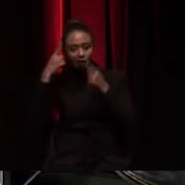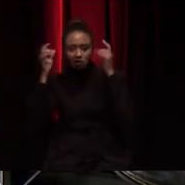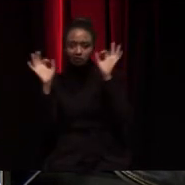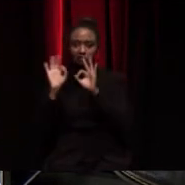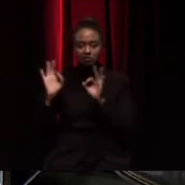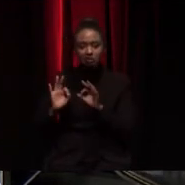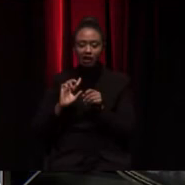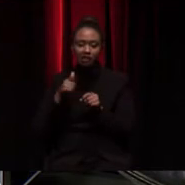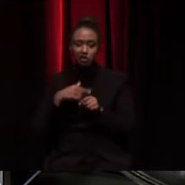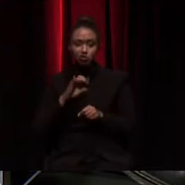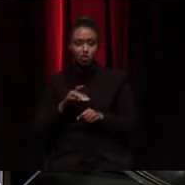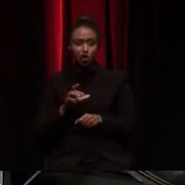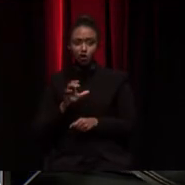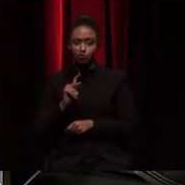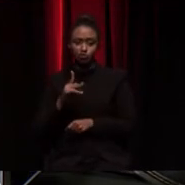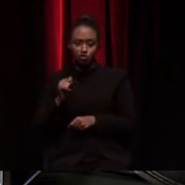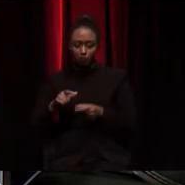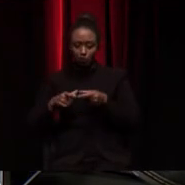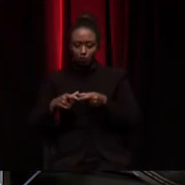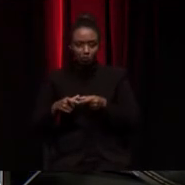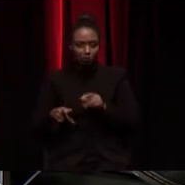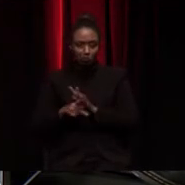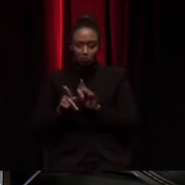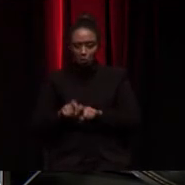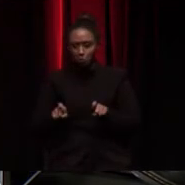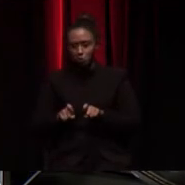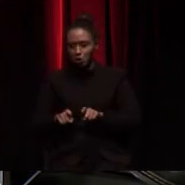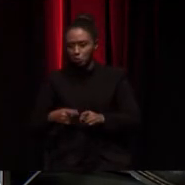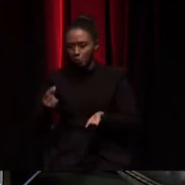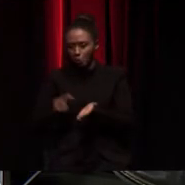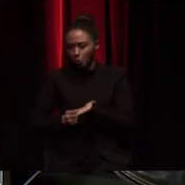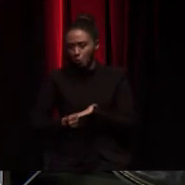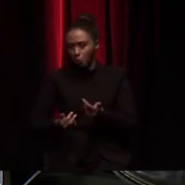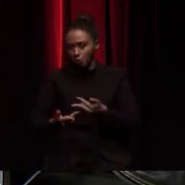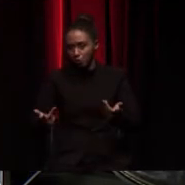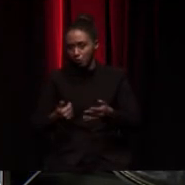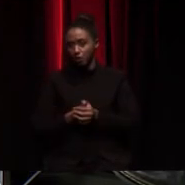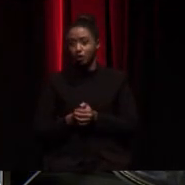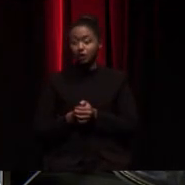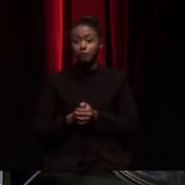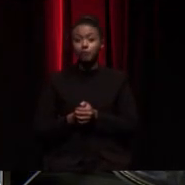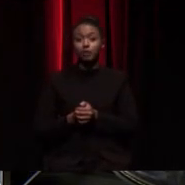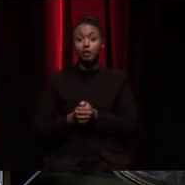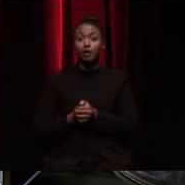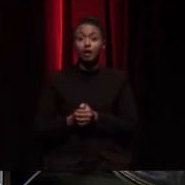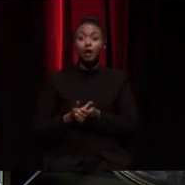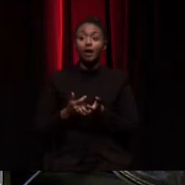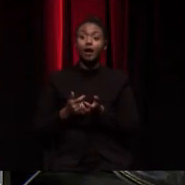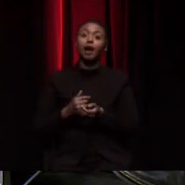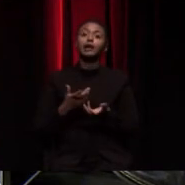“We make chips and all that.” We had to sell Intel a project that included Brazil